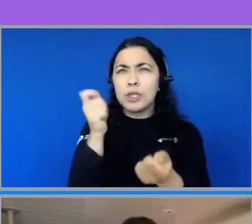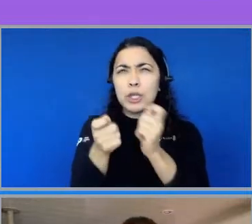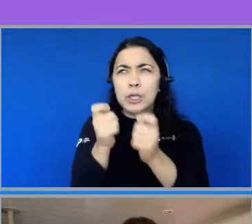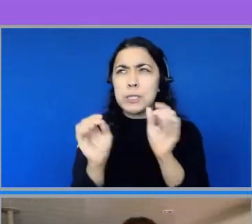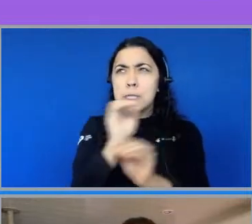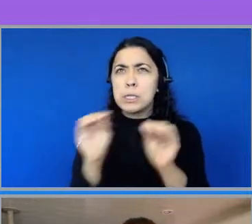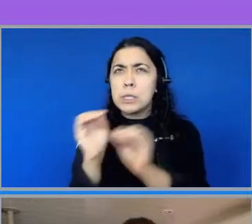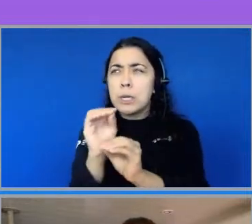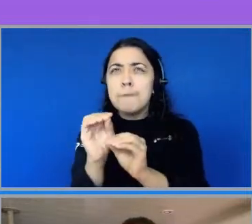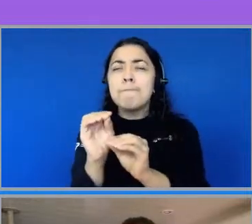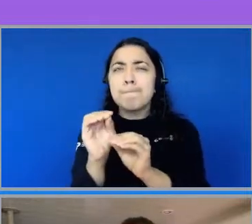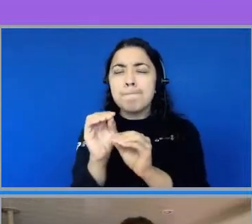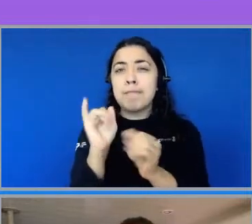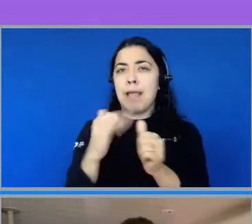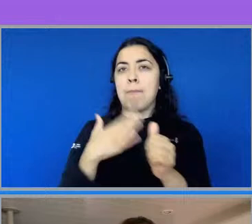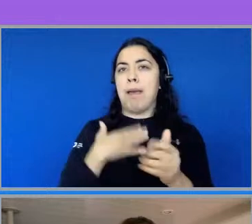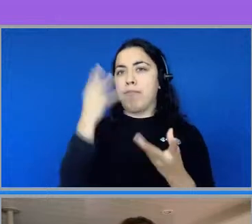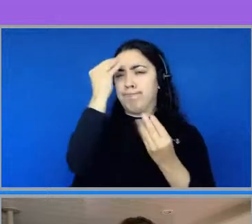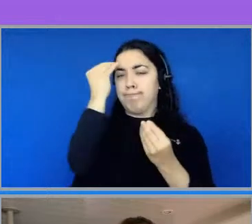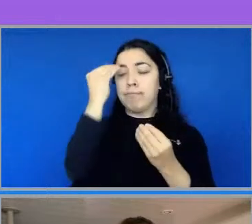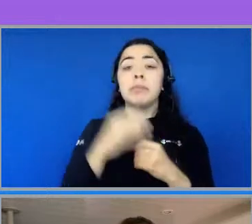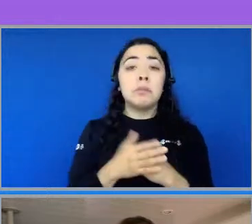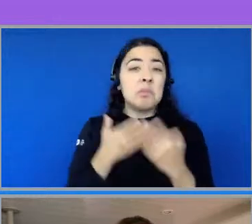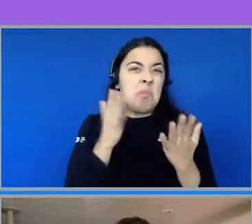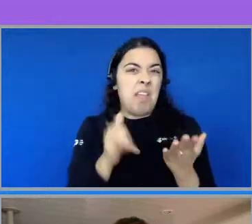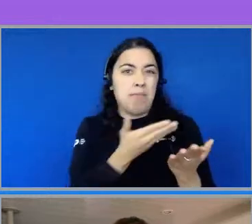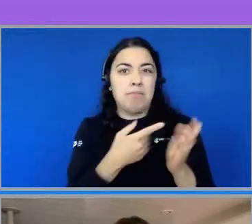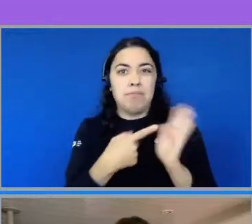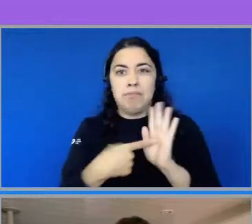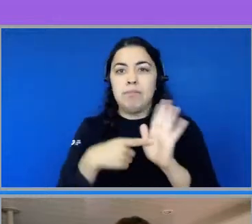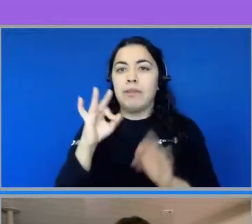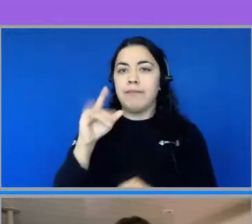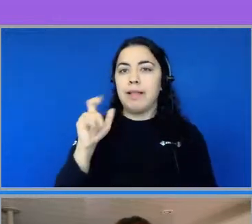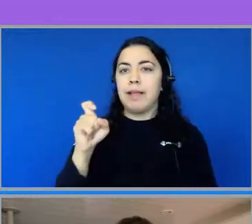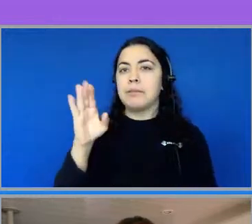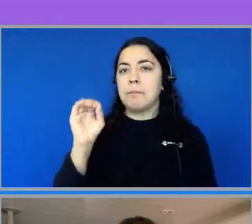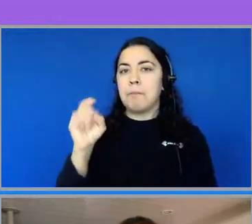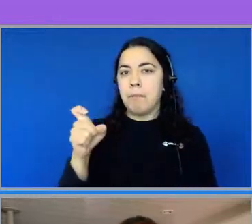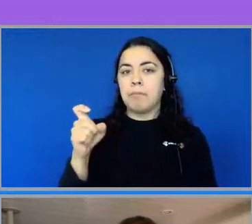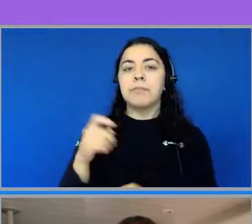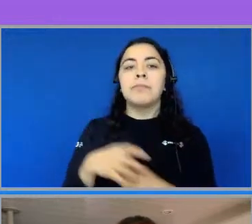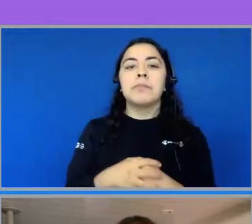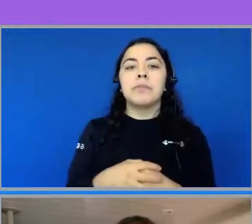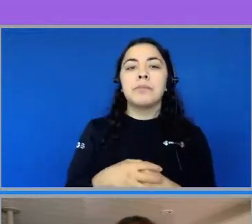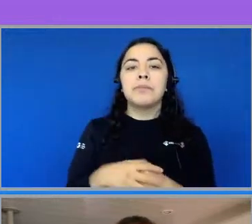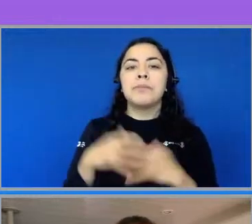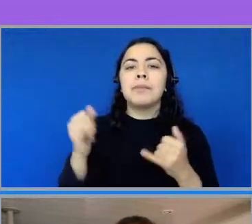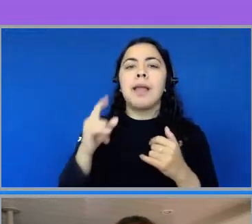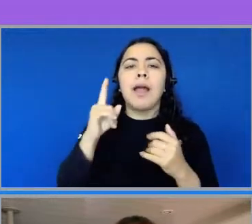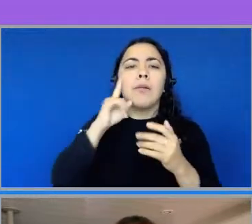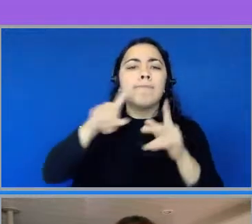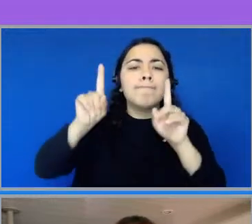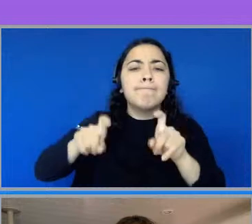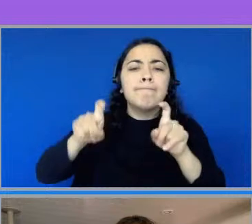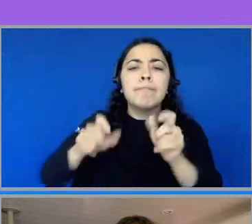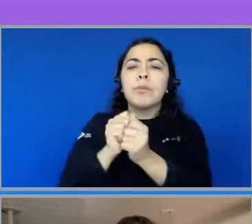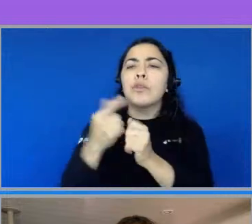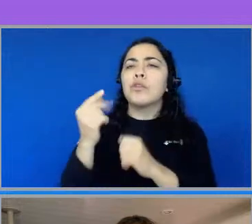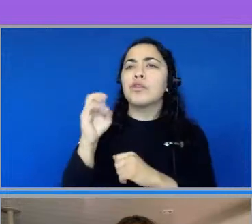and how are we changing that. So that's flexbox. So let's take a